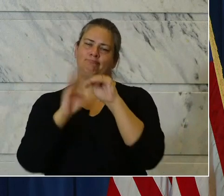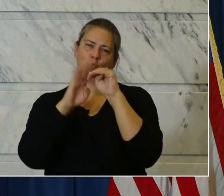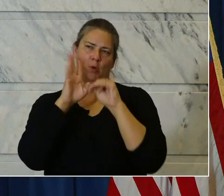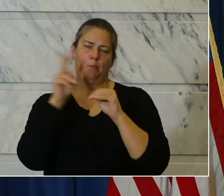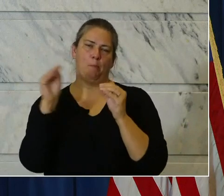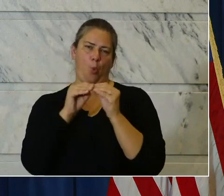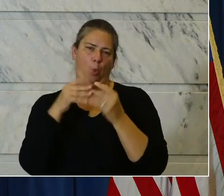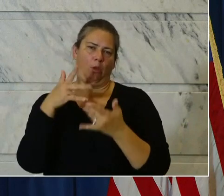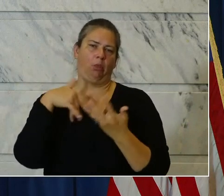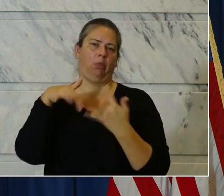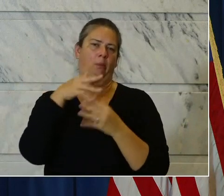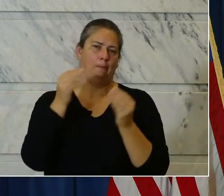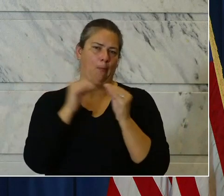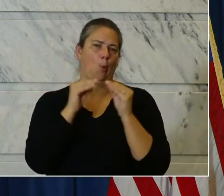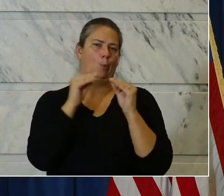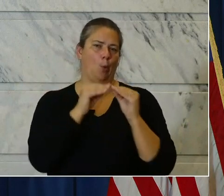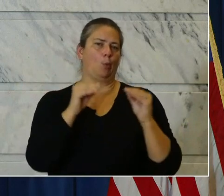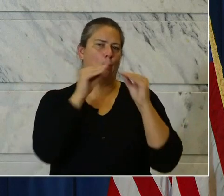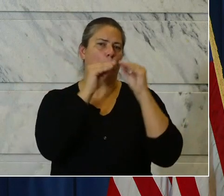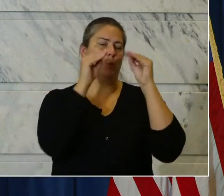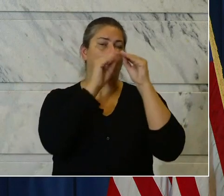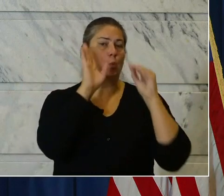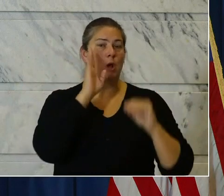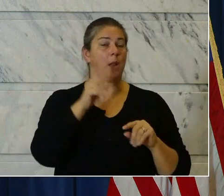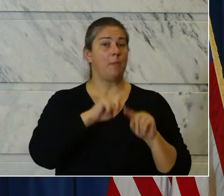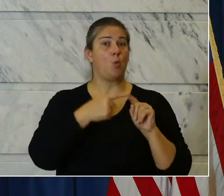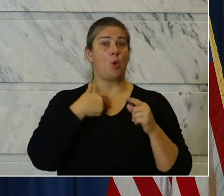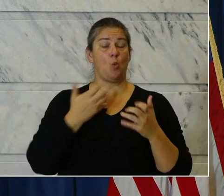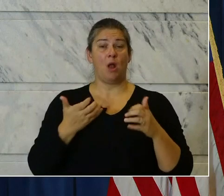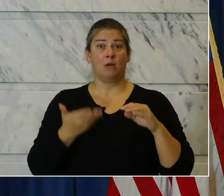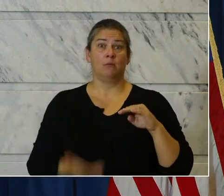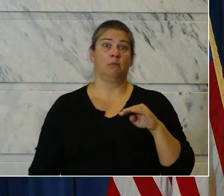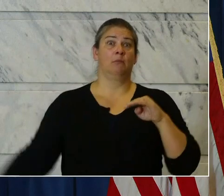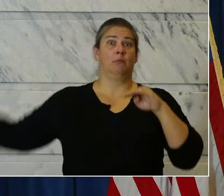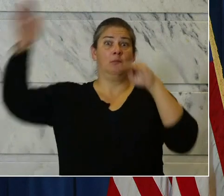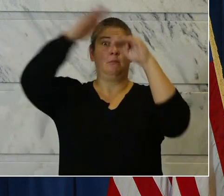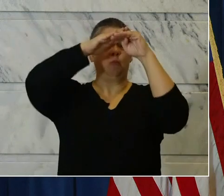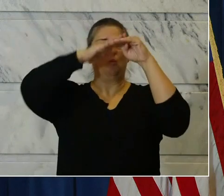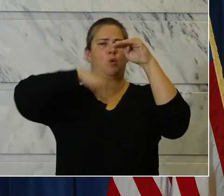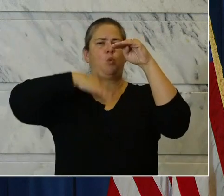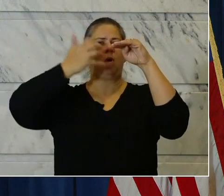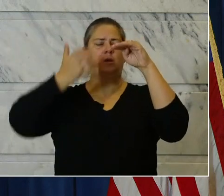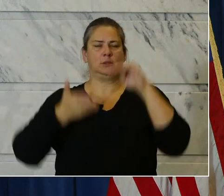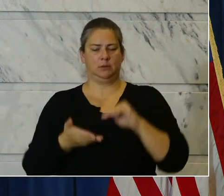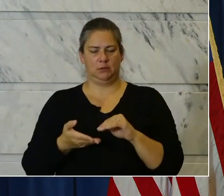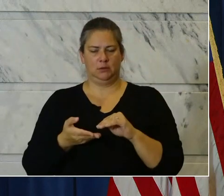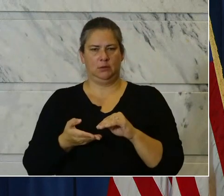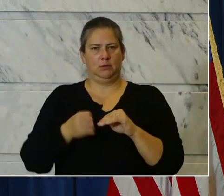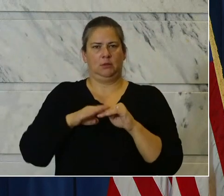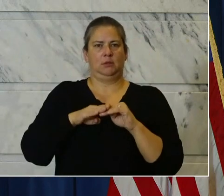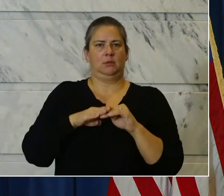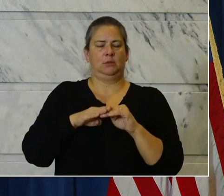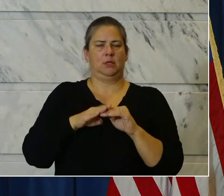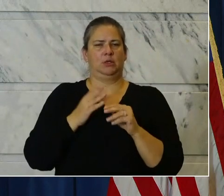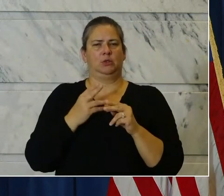WITH PAUL SPORTS WITH SOME THE OTHER CAR. GOING ON WE'RE GOING TO MORE CASE MORE OUT THERE